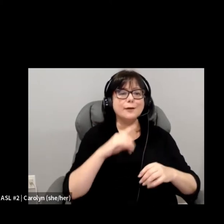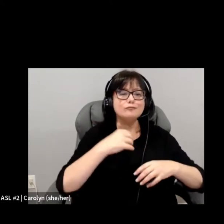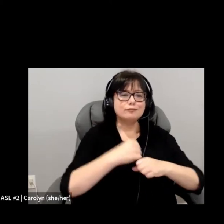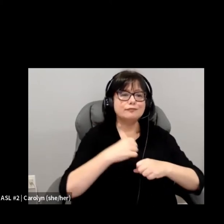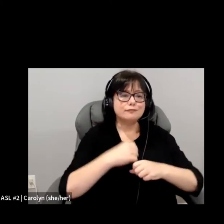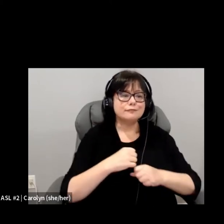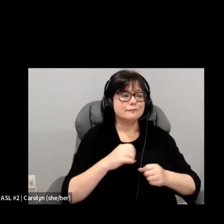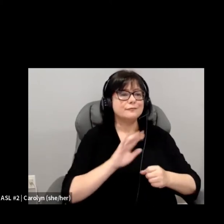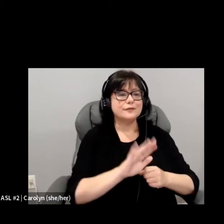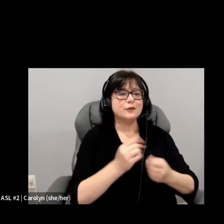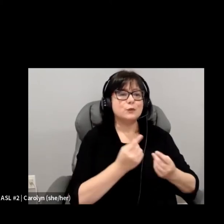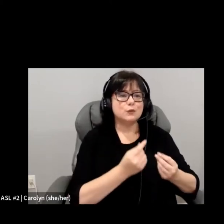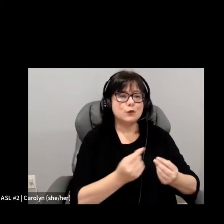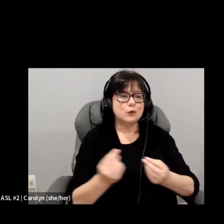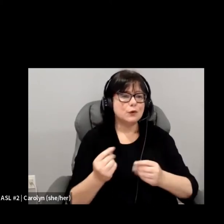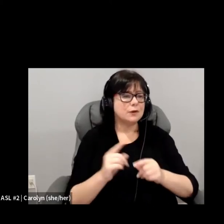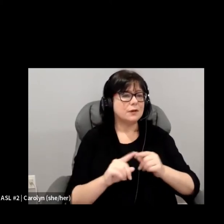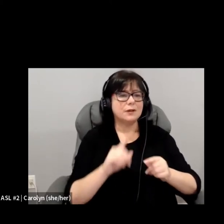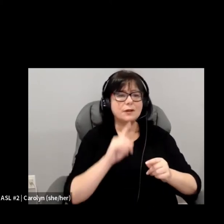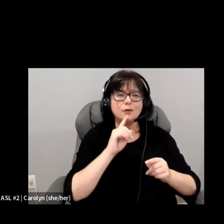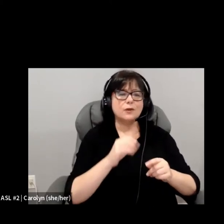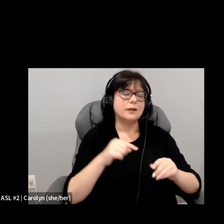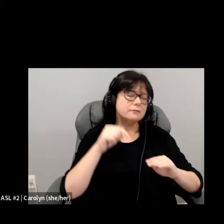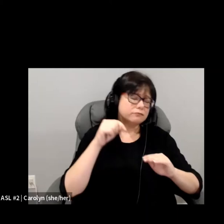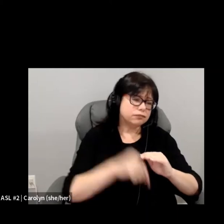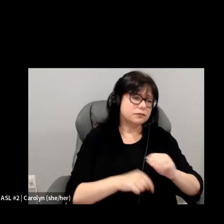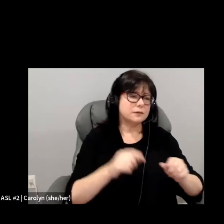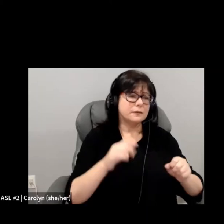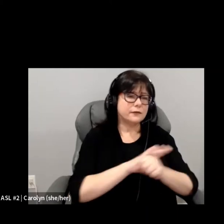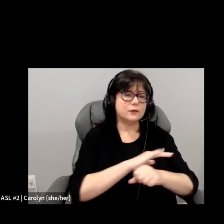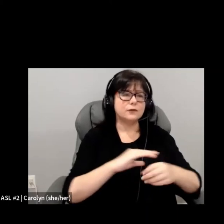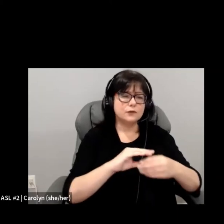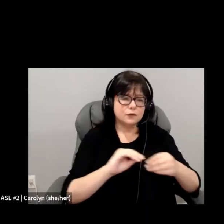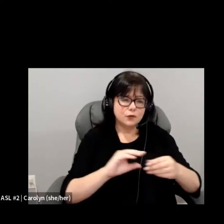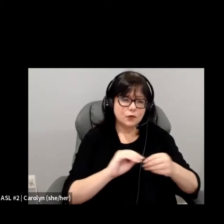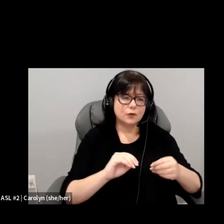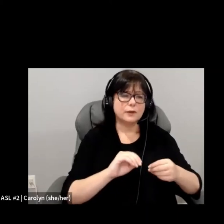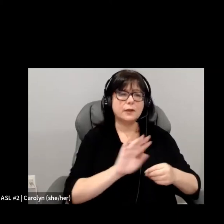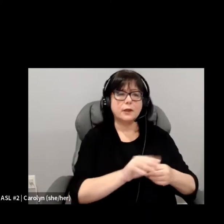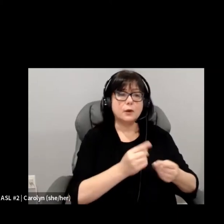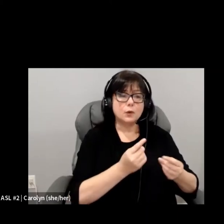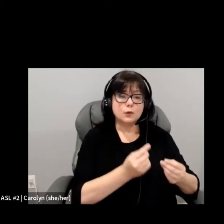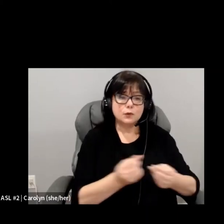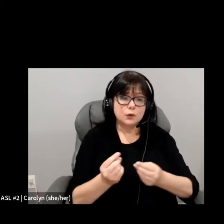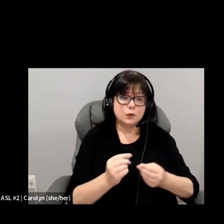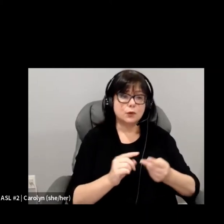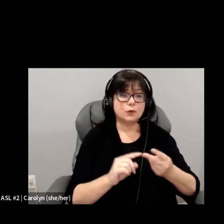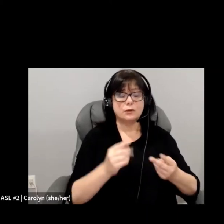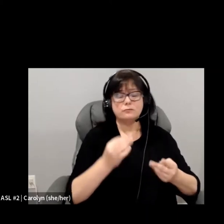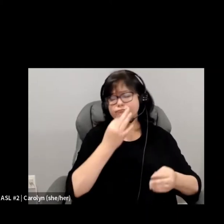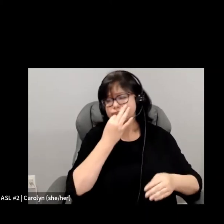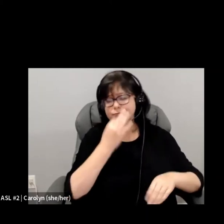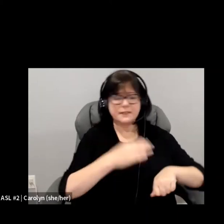LEADERSHIP, SAGE ADVICE AND PASSION FOR THE CAUSE AND CAMARADERIE.